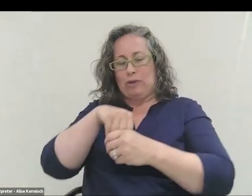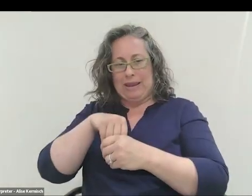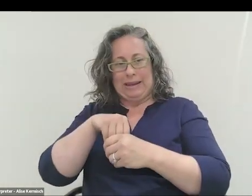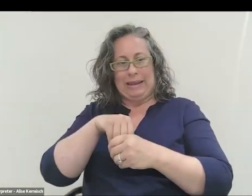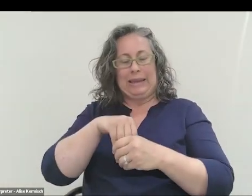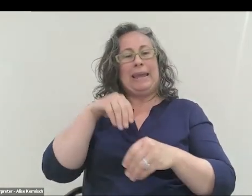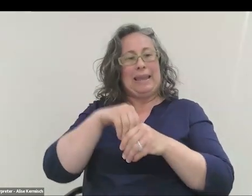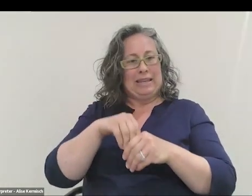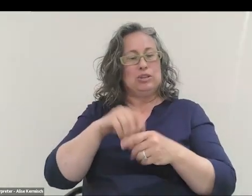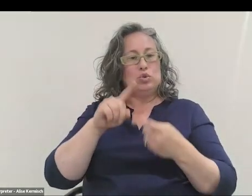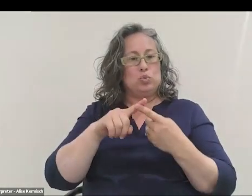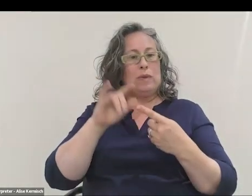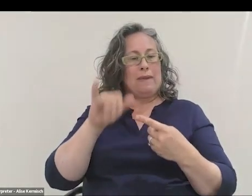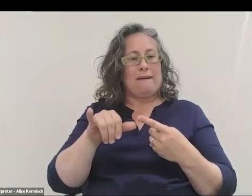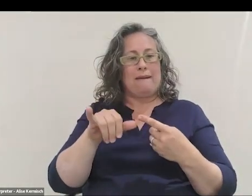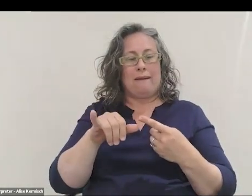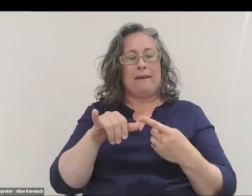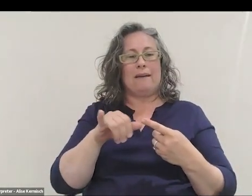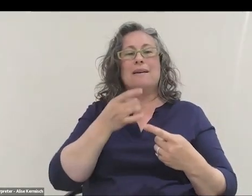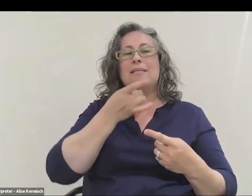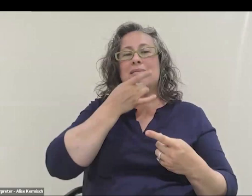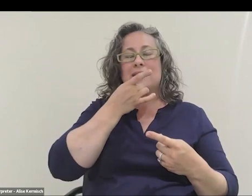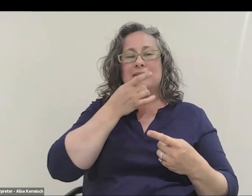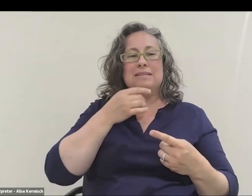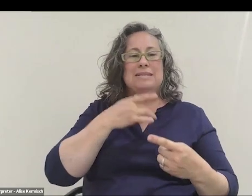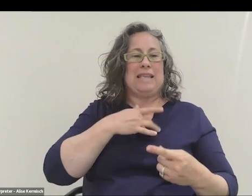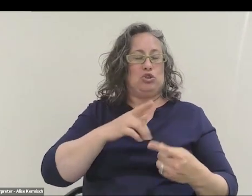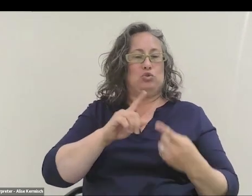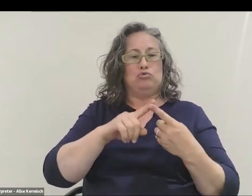as well to get feedback on the color of the eclipse